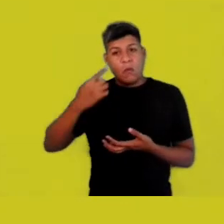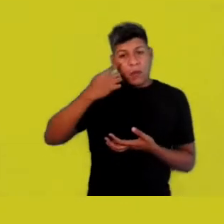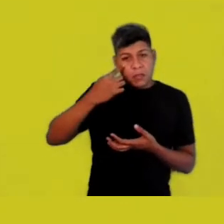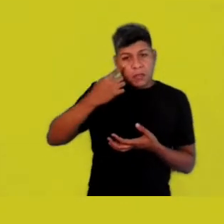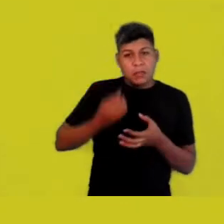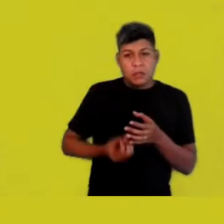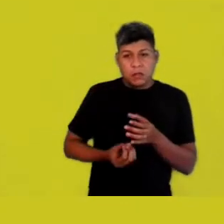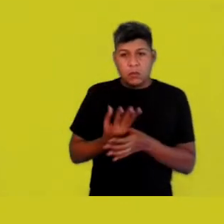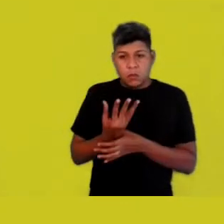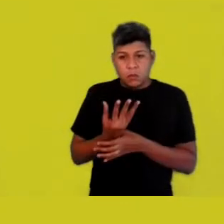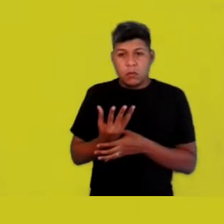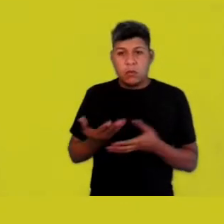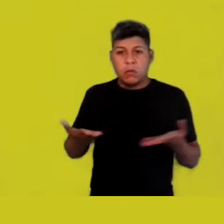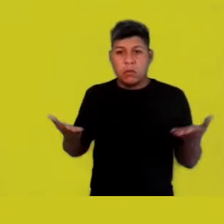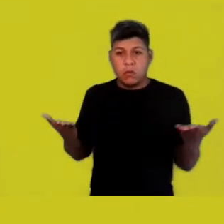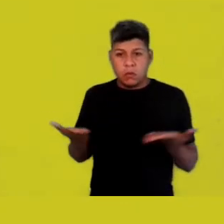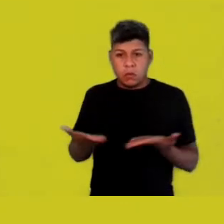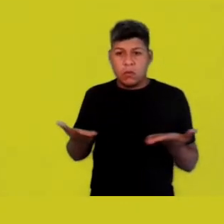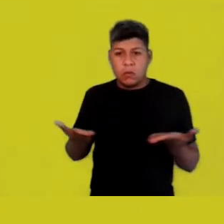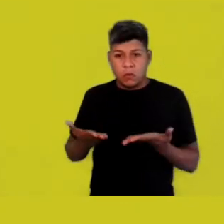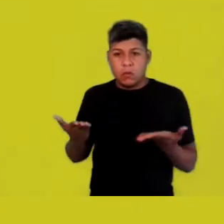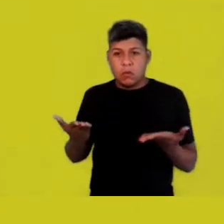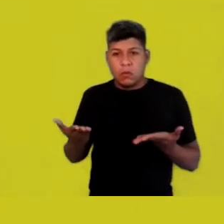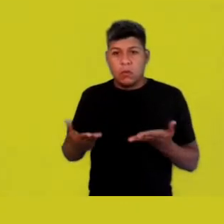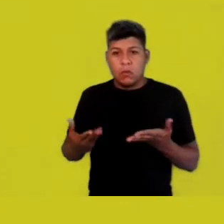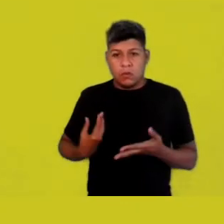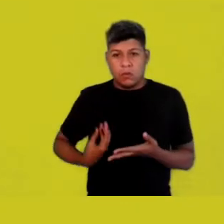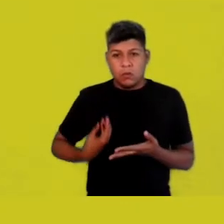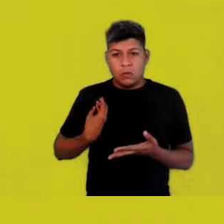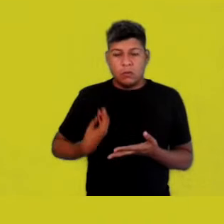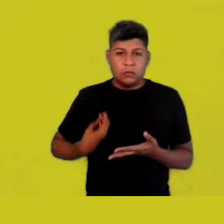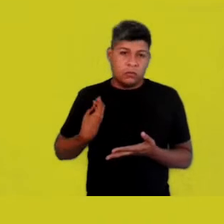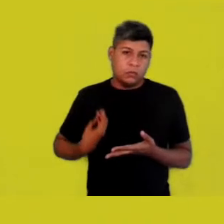you’re probably head banging in your phantasmagorias.